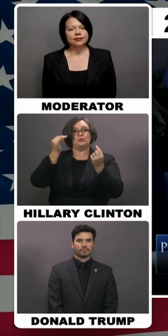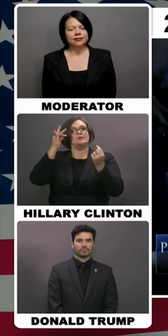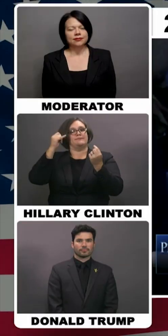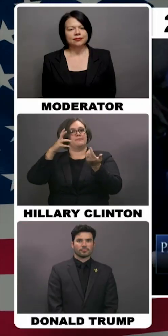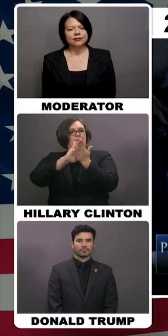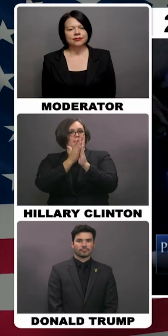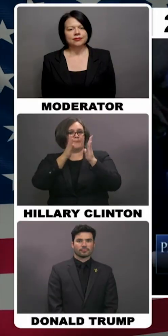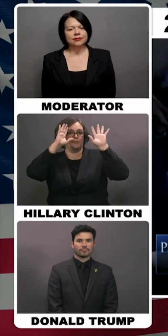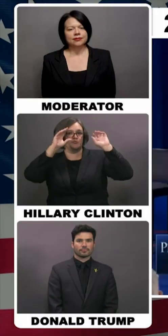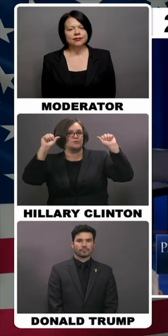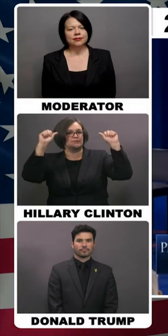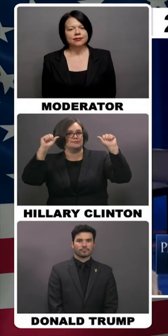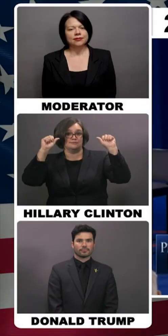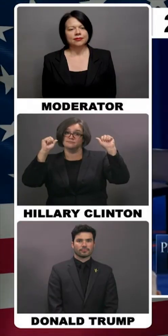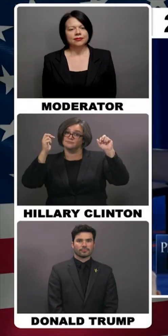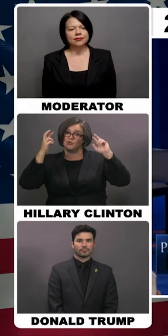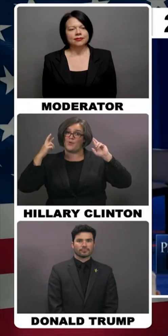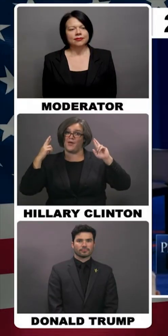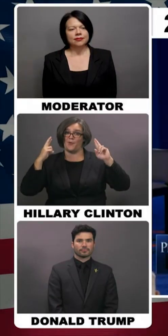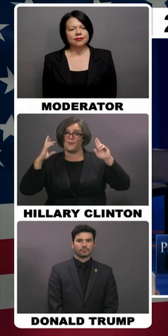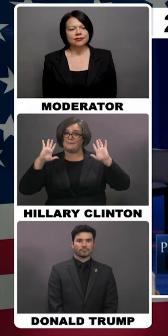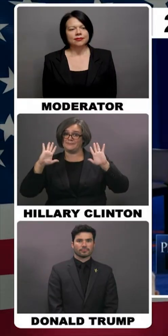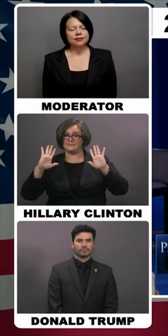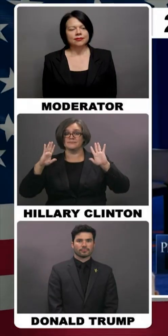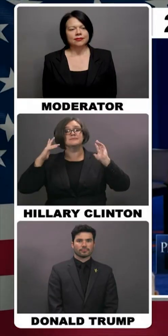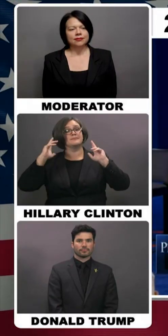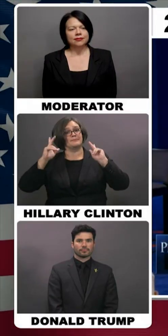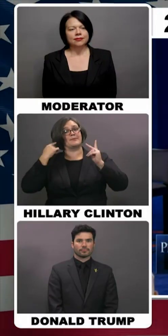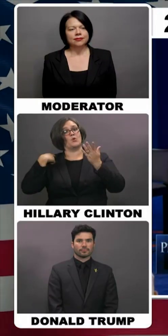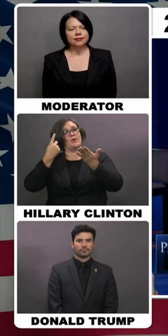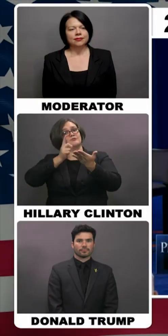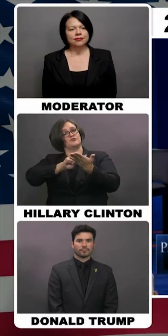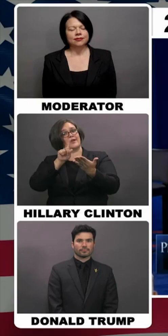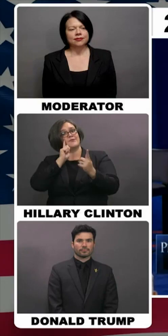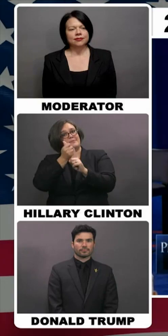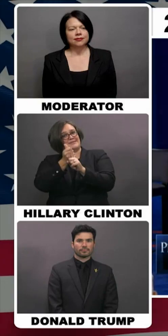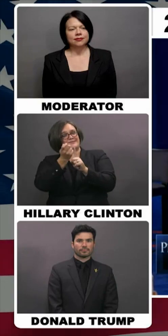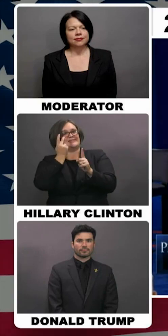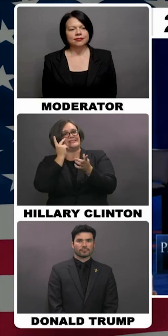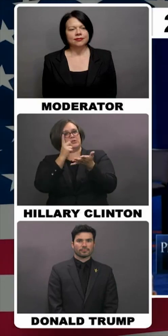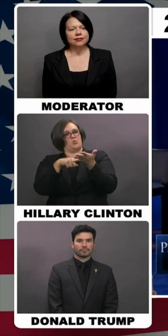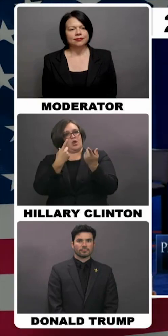And that's why I hope people will, uh, check on that for themselves so that they can see, uh, that yes,